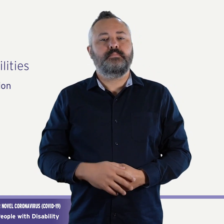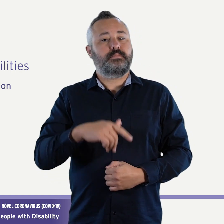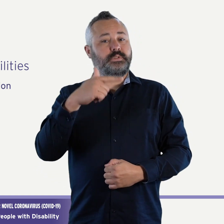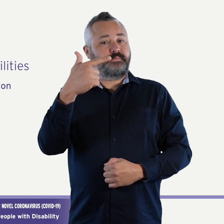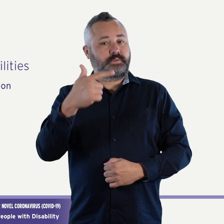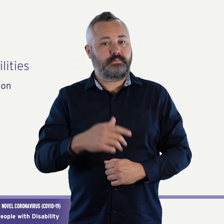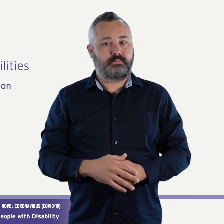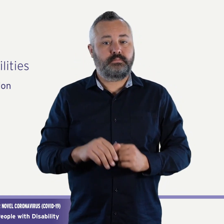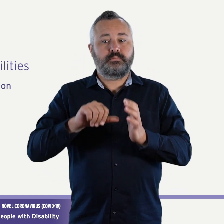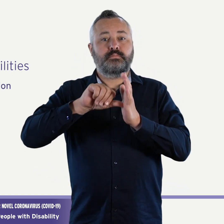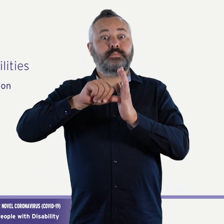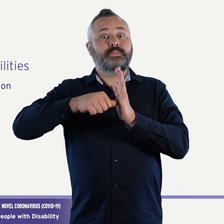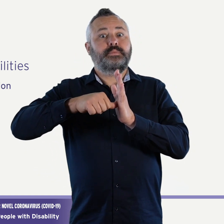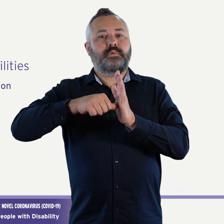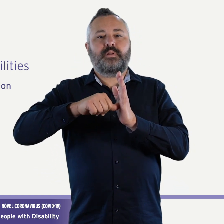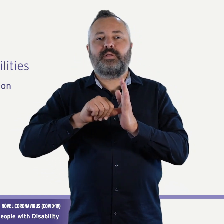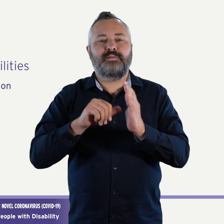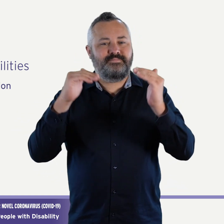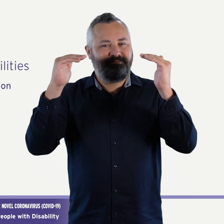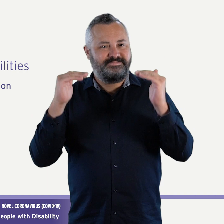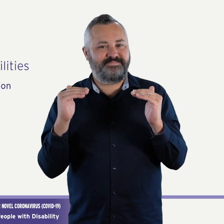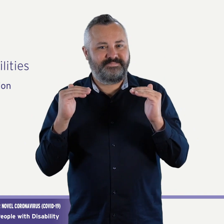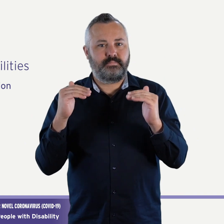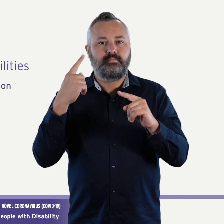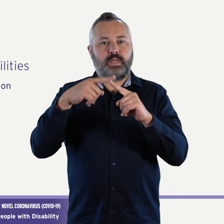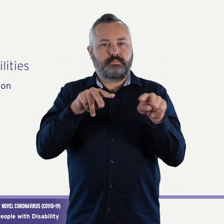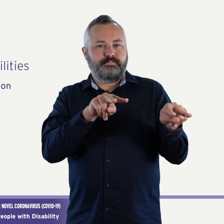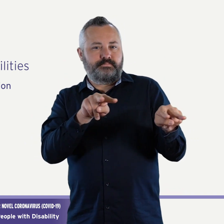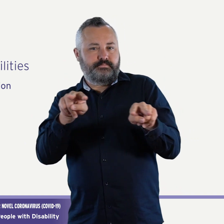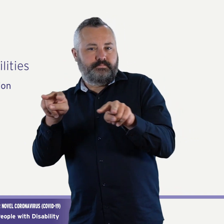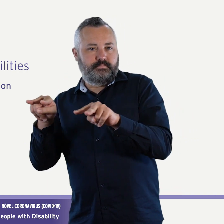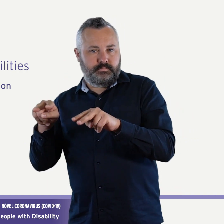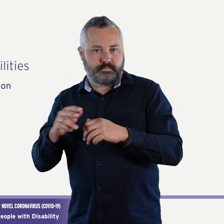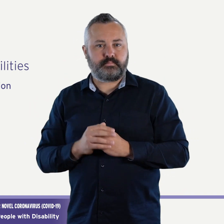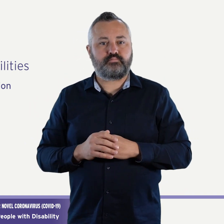7. Stand down and Evaluation: